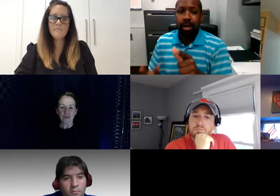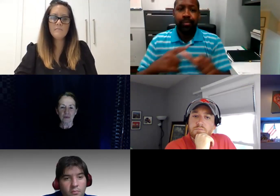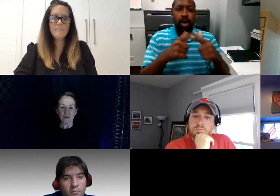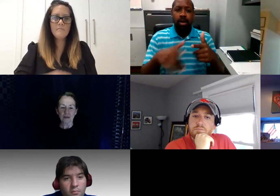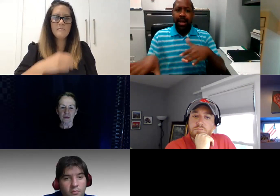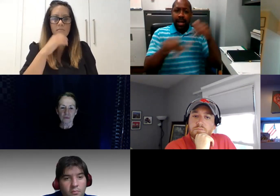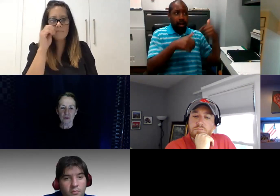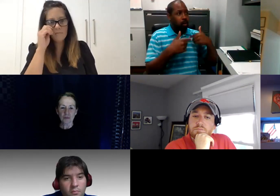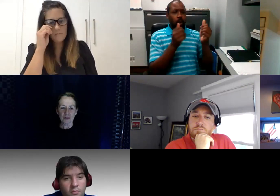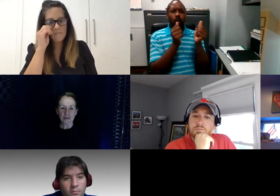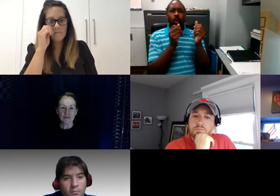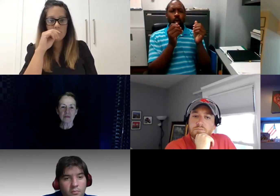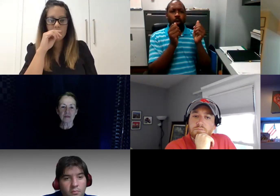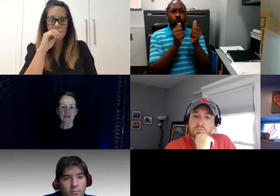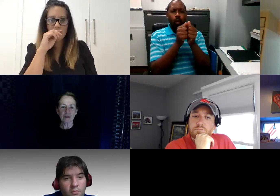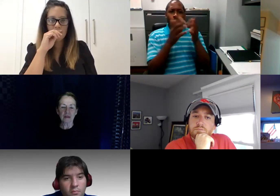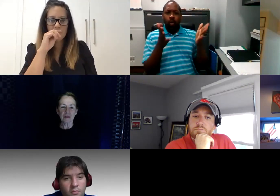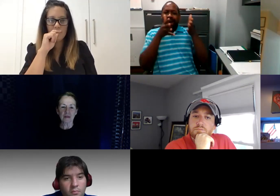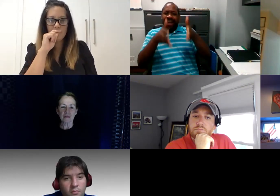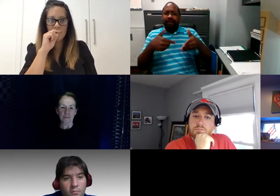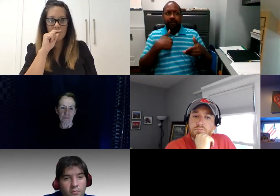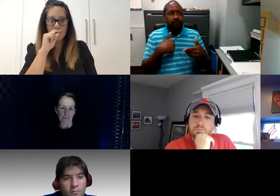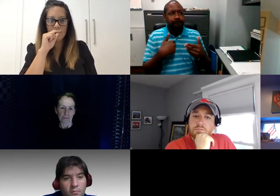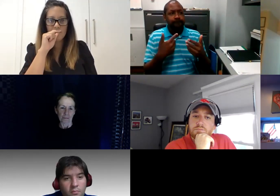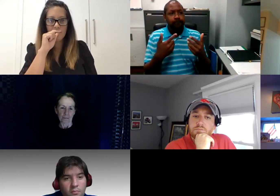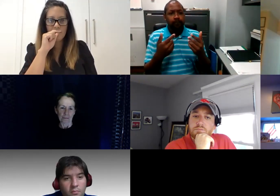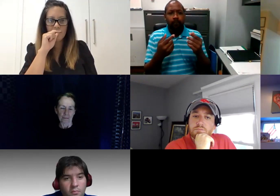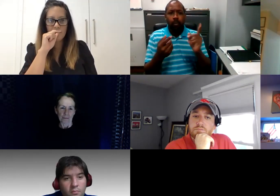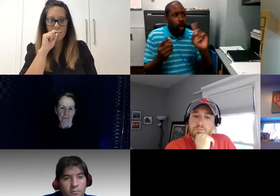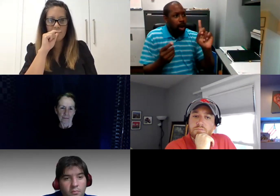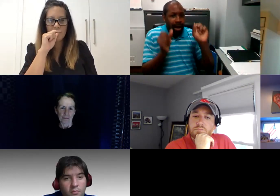AND IT'S IMPORTANT TO LISTEN.